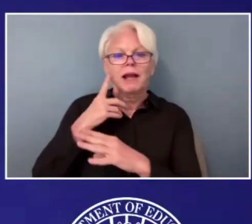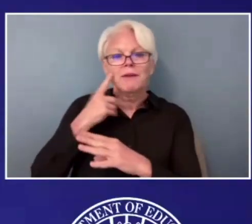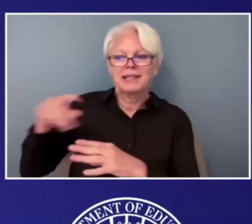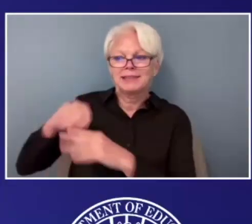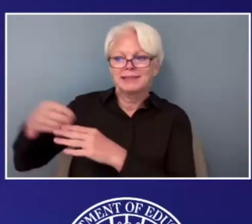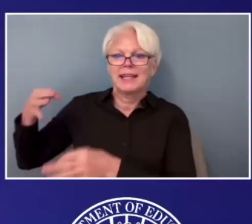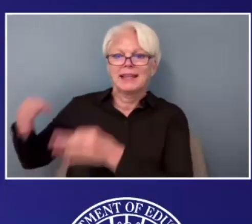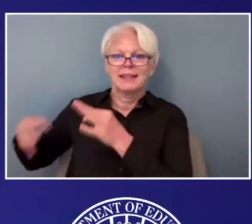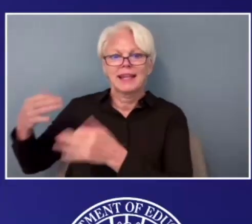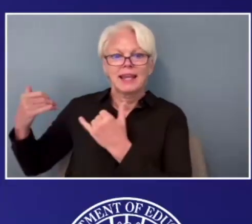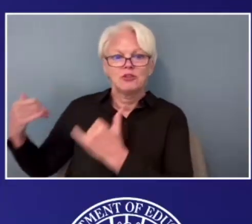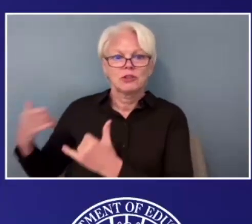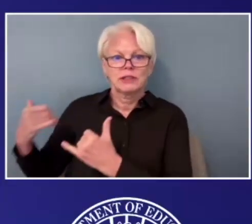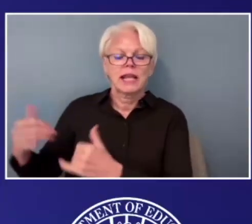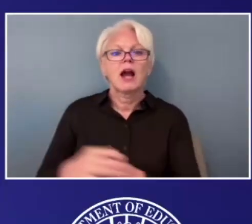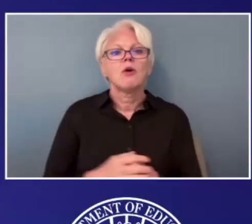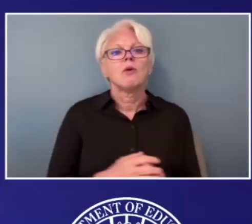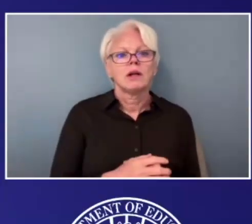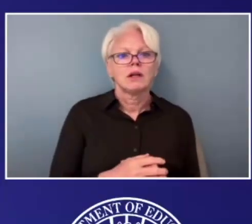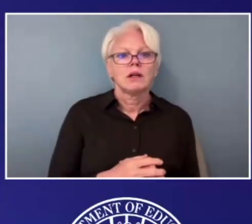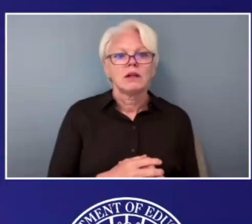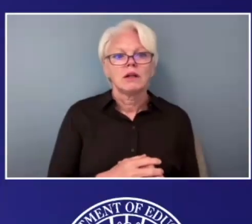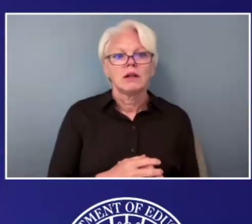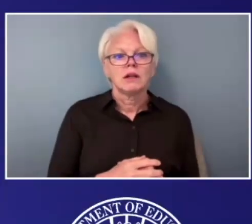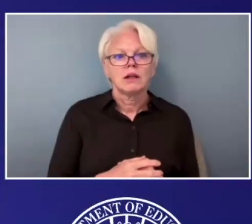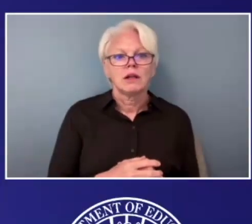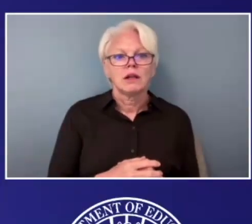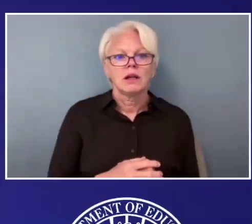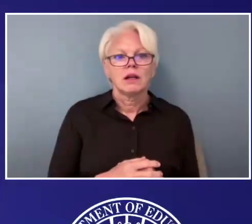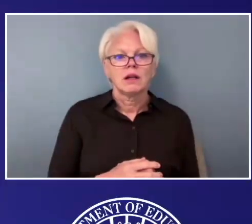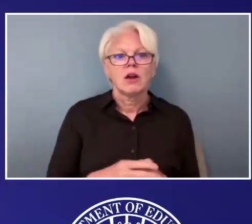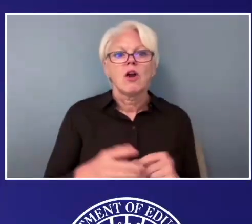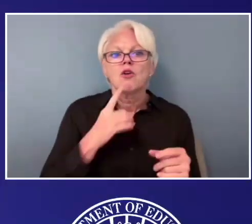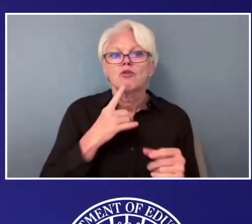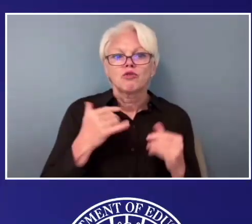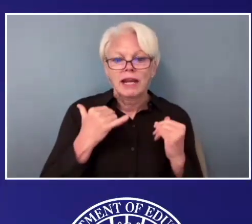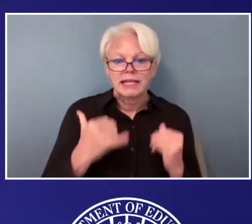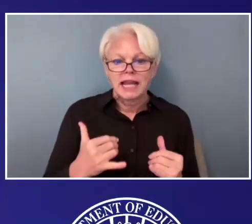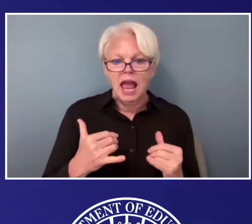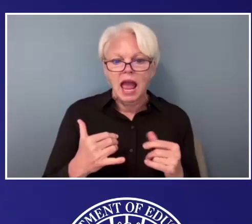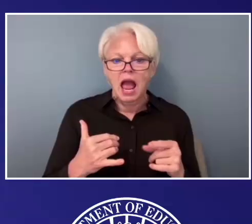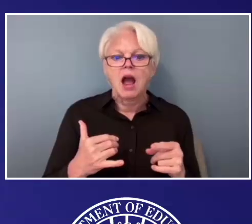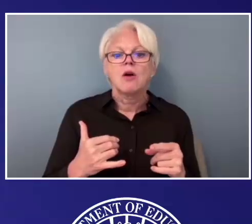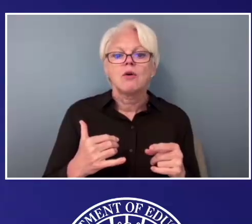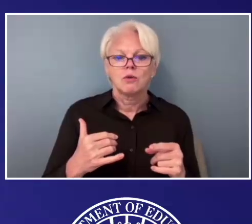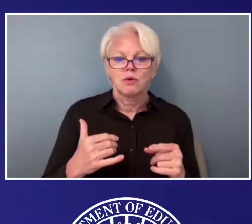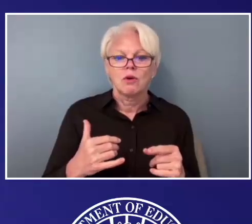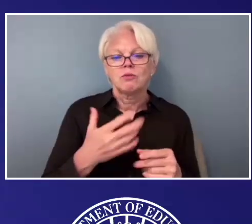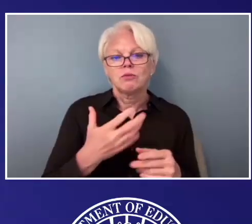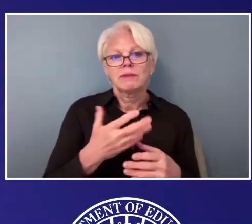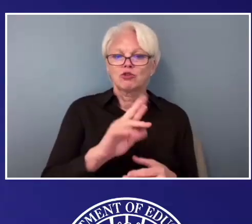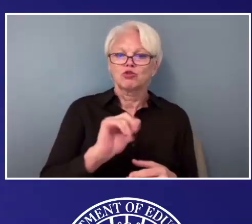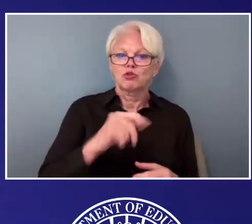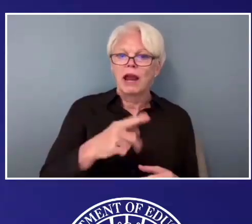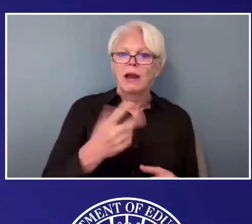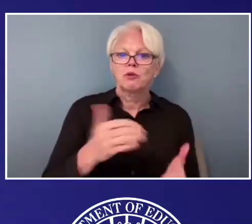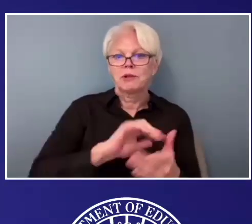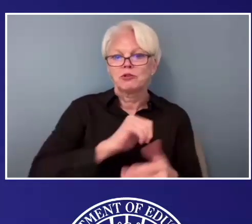We do have other programs like RAP that will be instituted on July 1, 2026. And we have, of course,